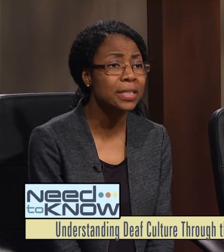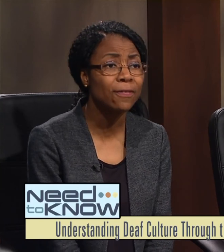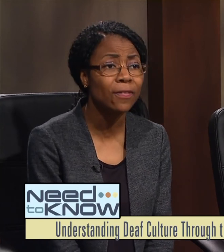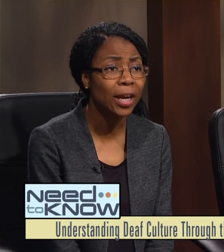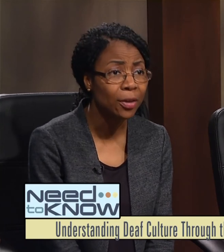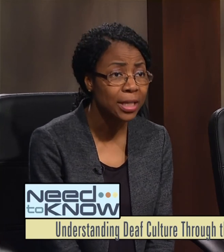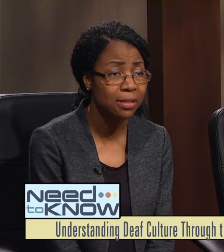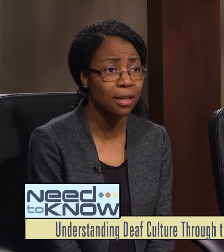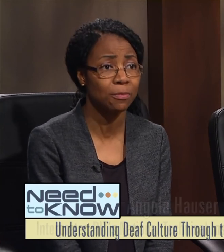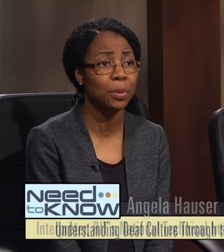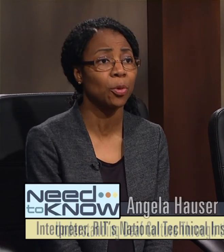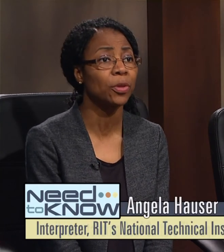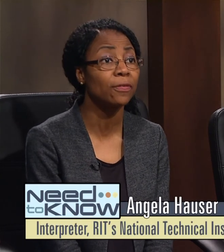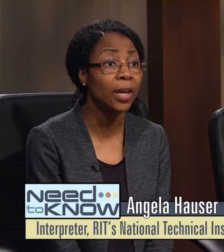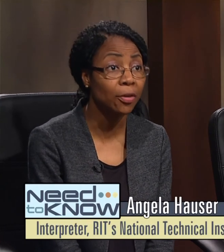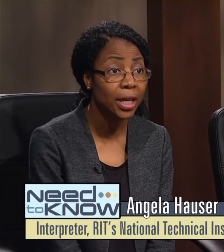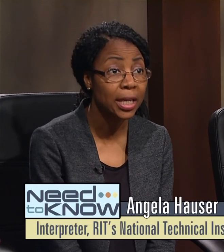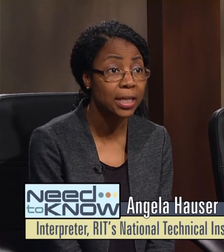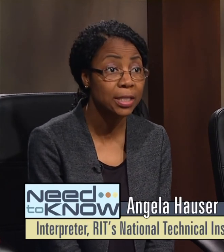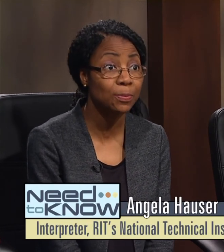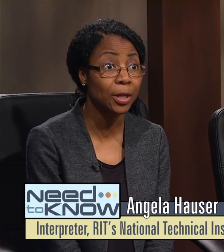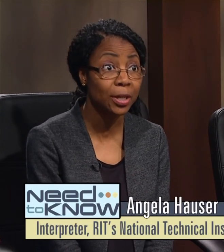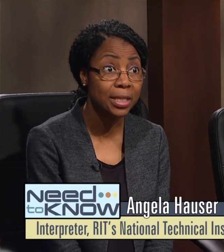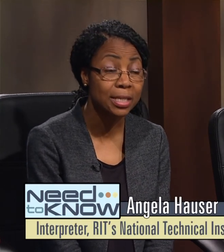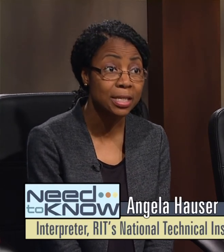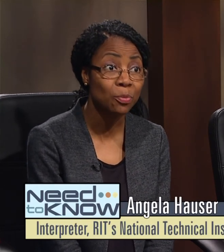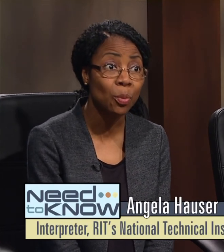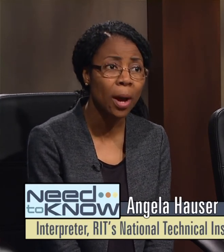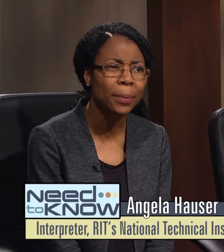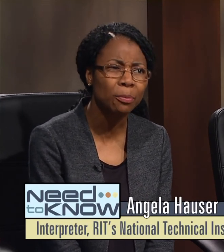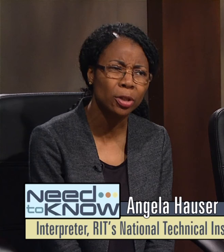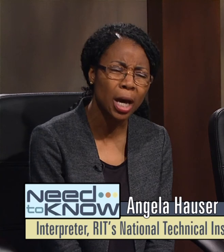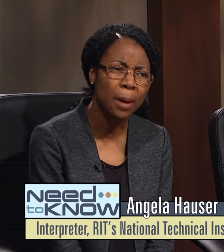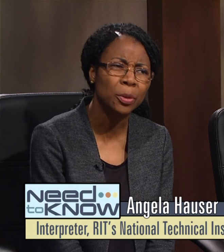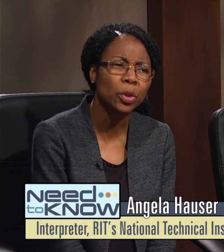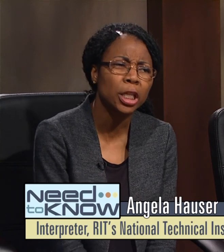PEOPLE WITH VARYING EXPERIENCES AND WE WANT PEOPLE TO COME AND